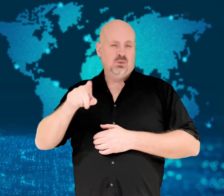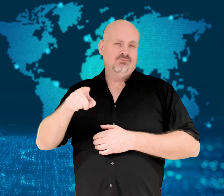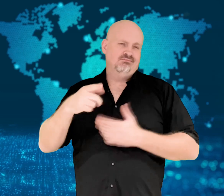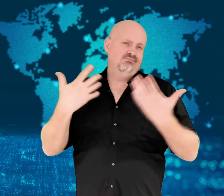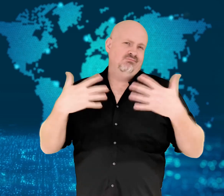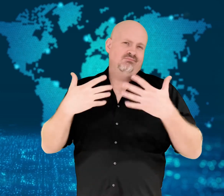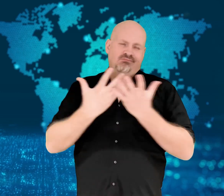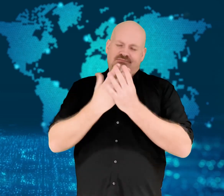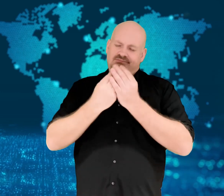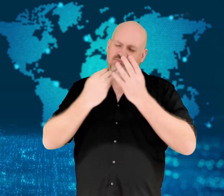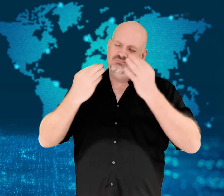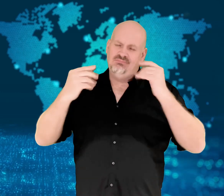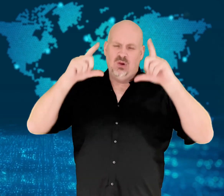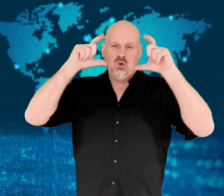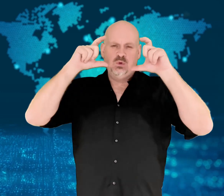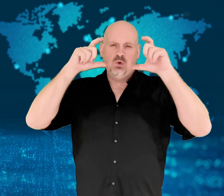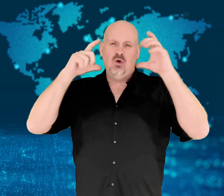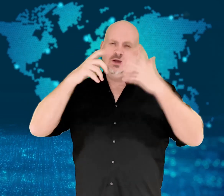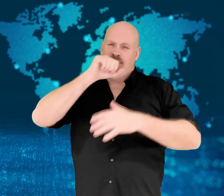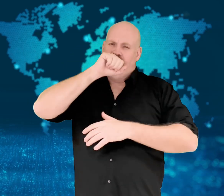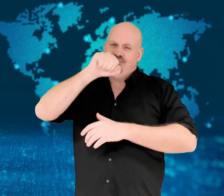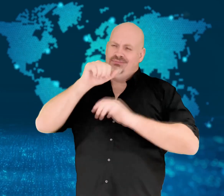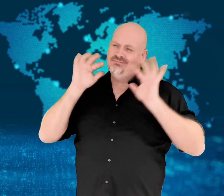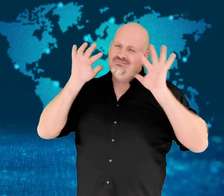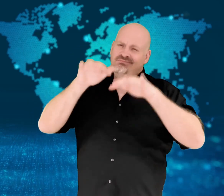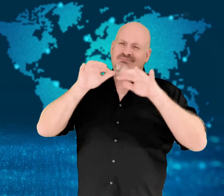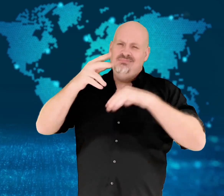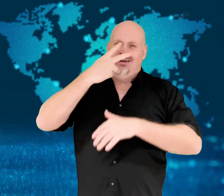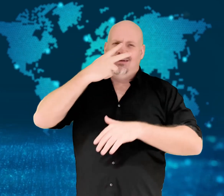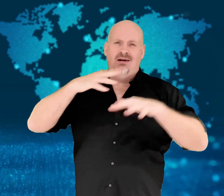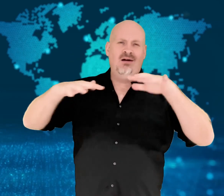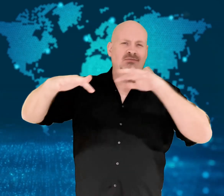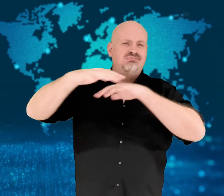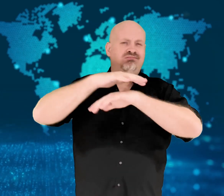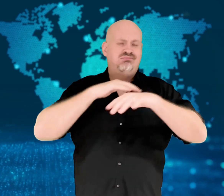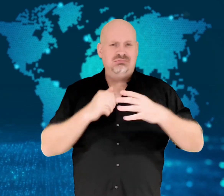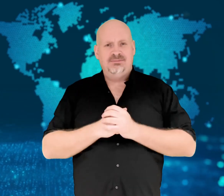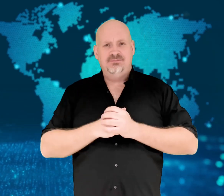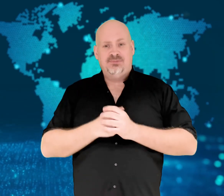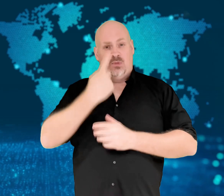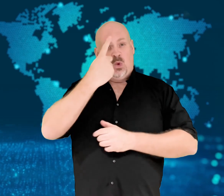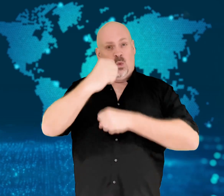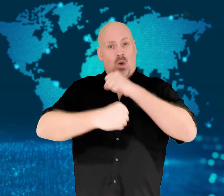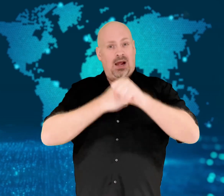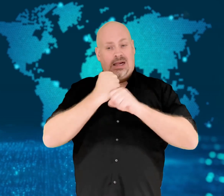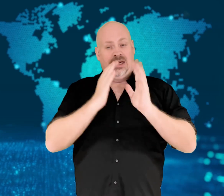Machu Picchu is a hugely popular tourist destination.